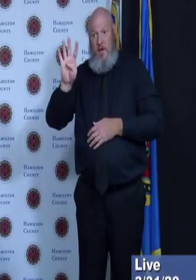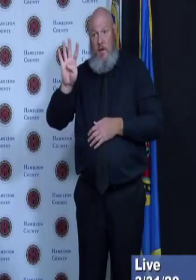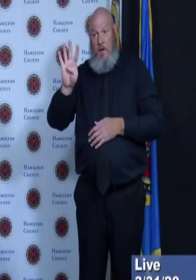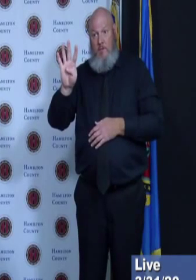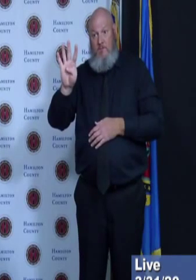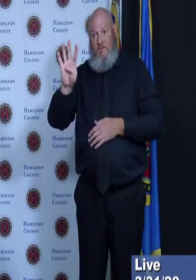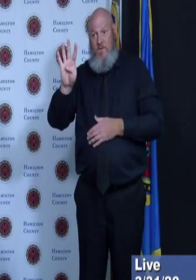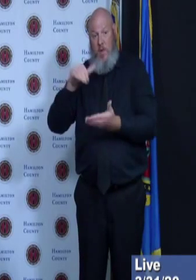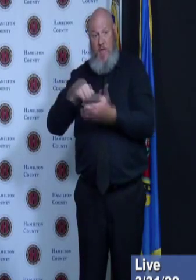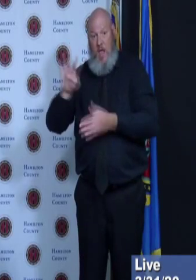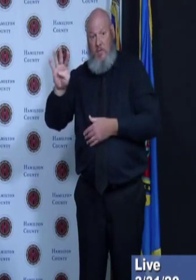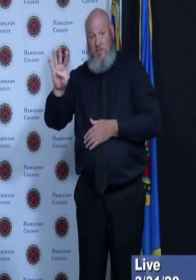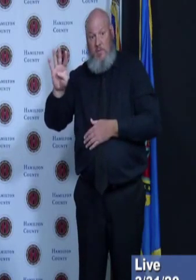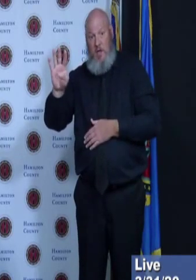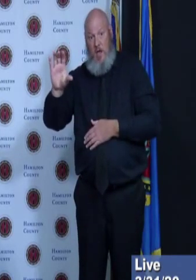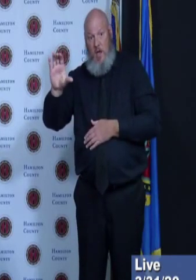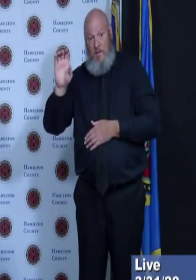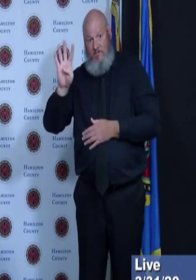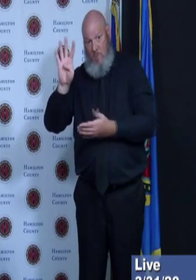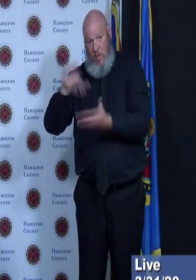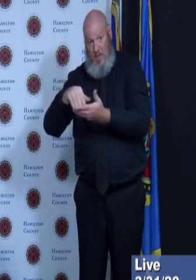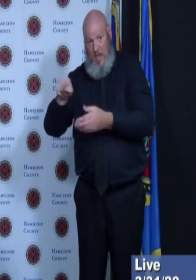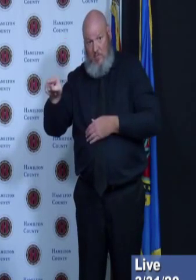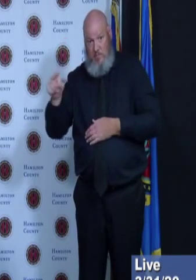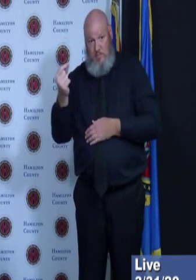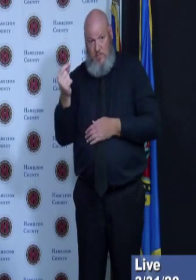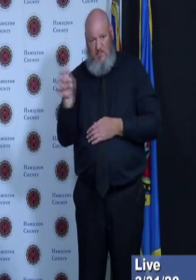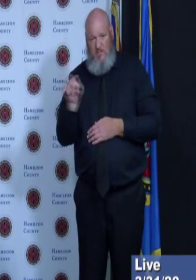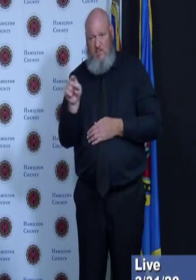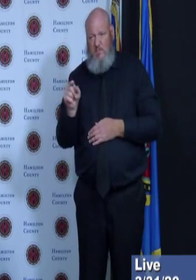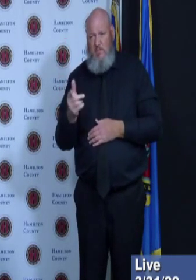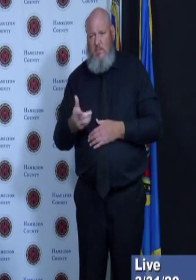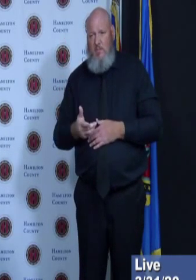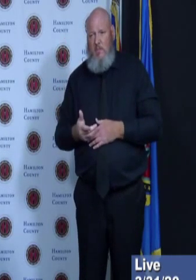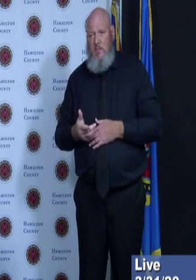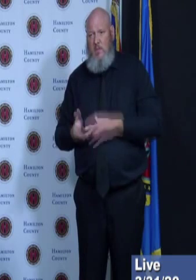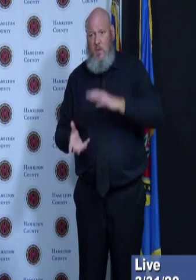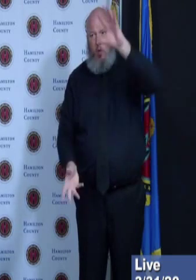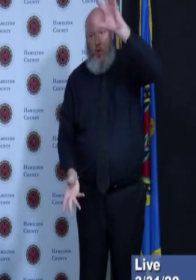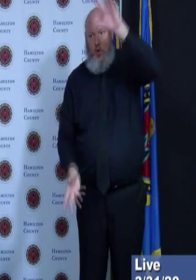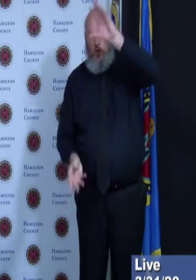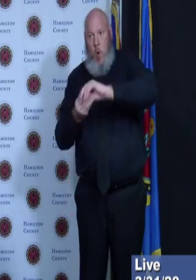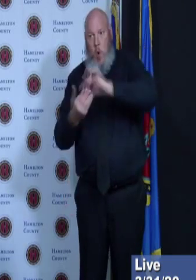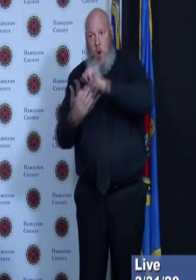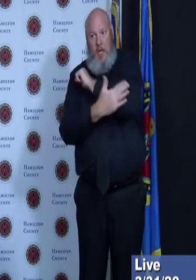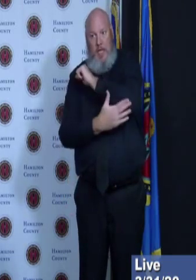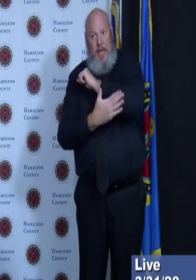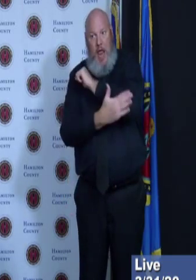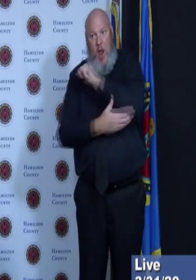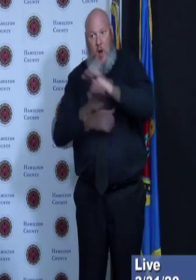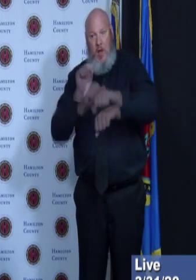our total county employees thank you it doesn't appear that we have any